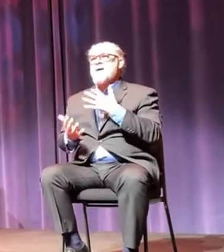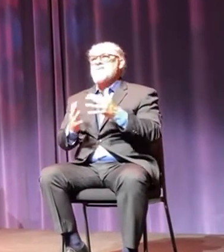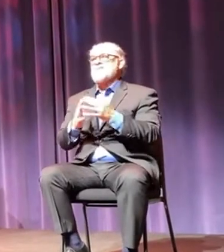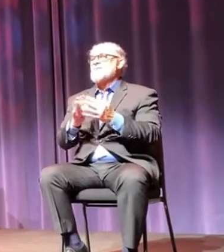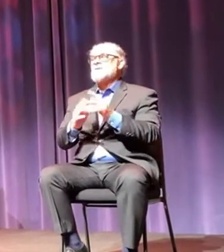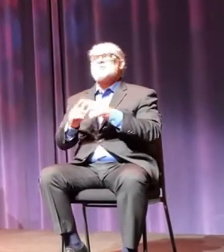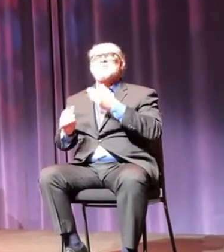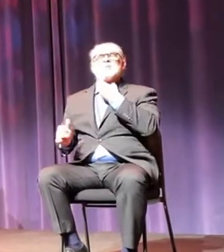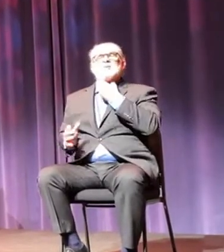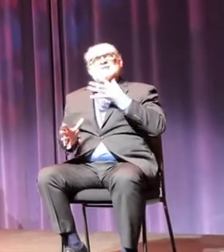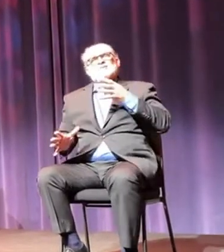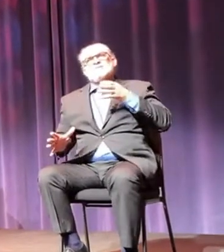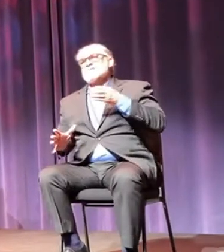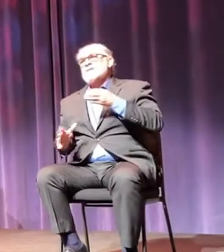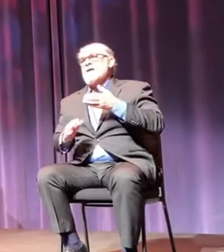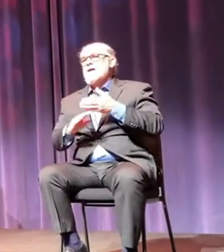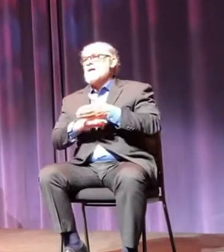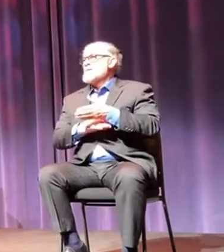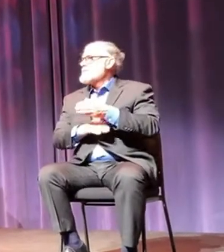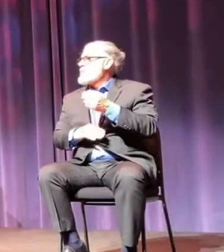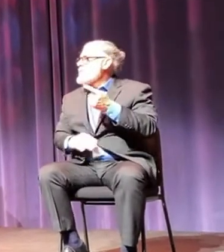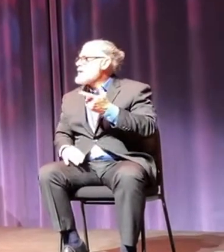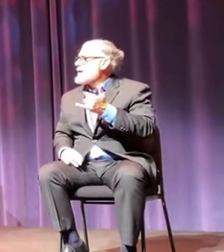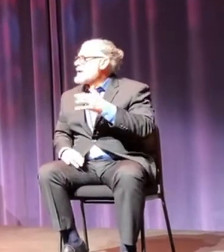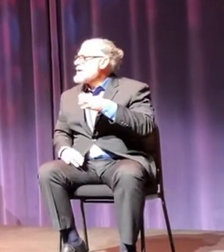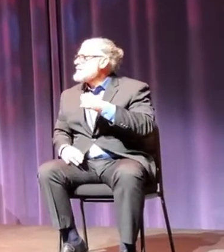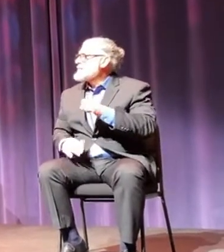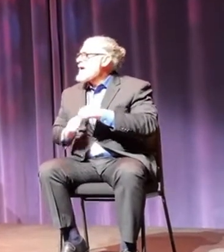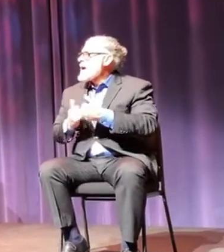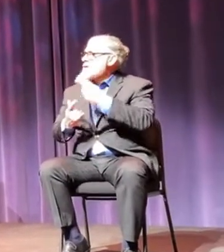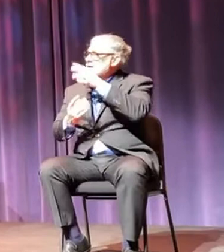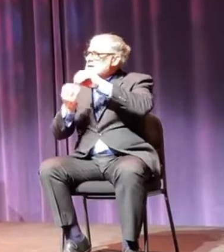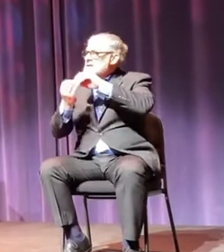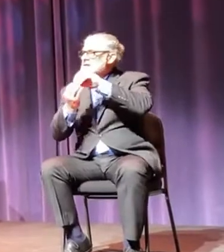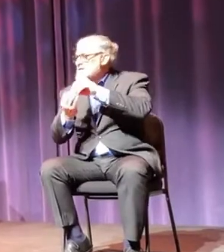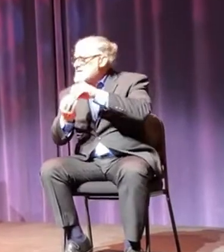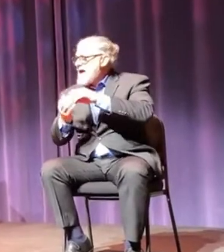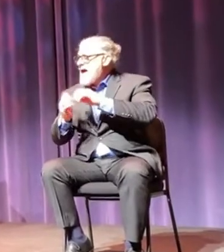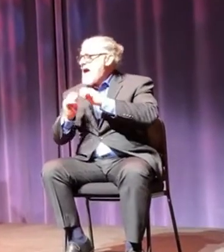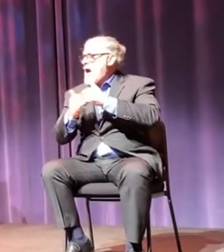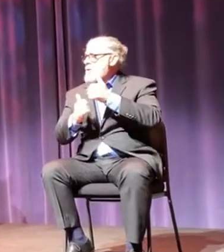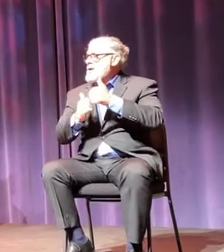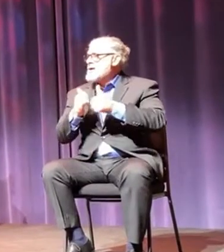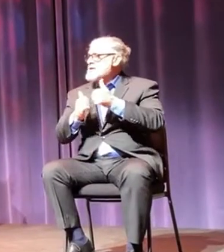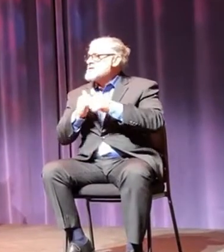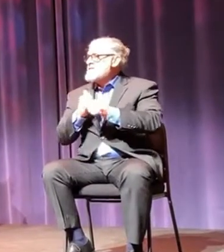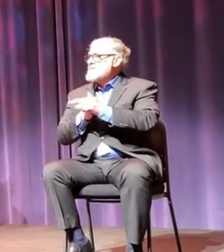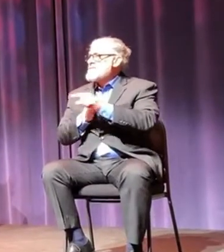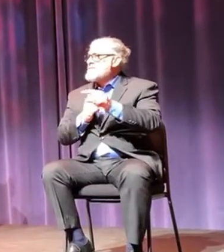pressing each of their fingers against next one's lips. How it was a kiss. How each of them, they wept.